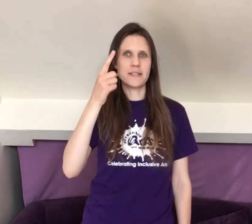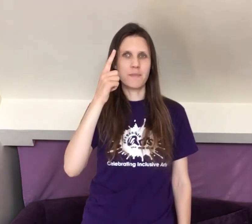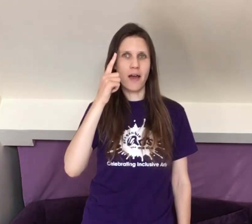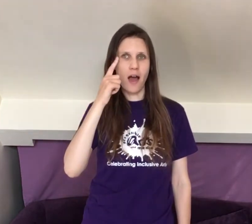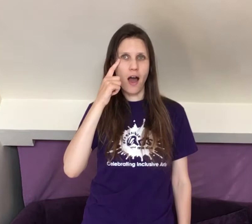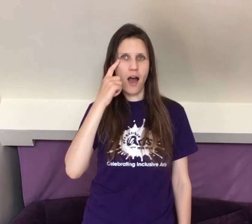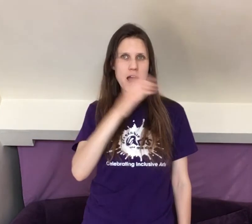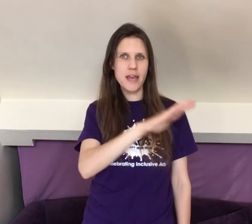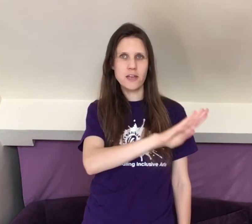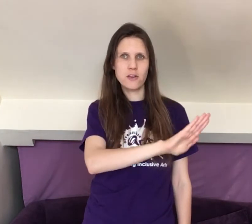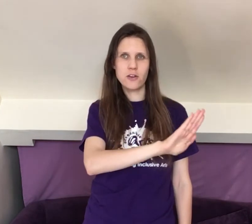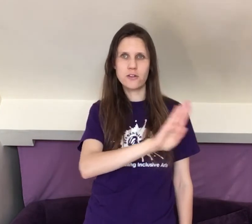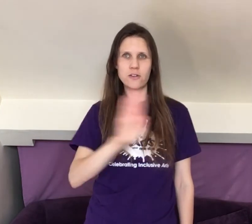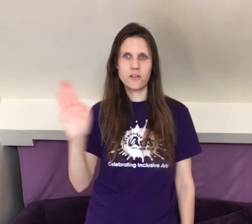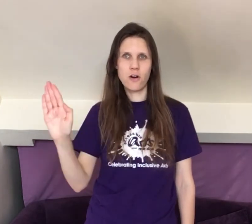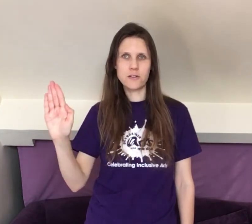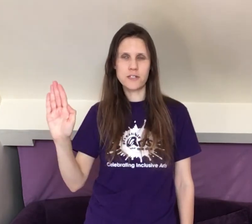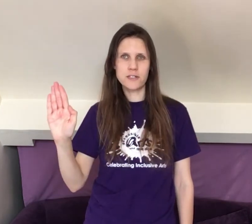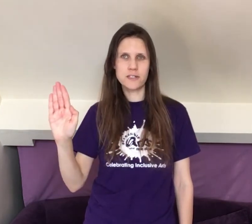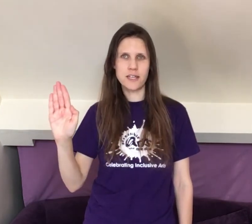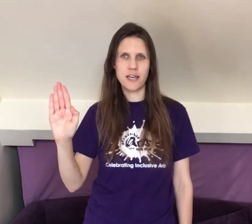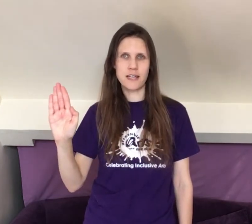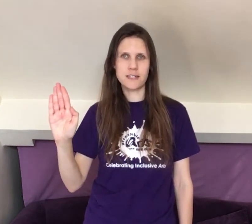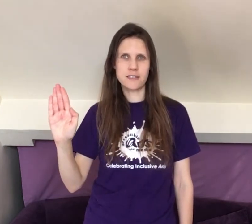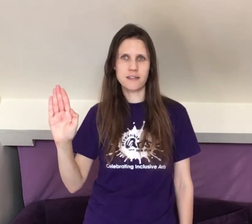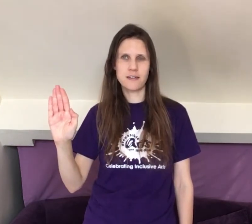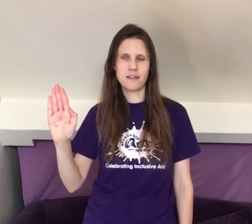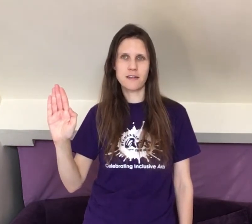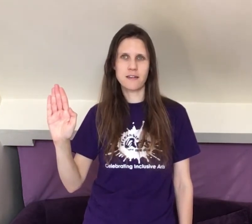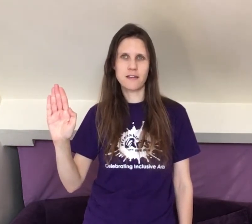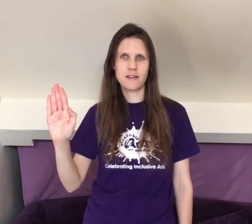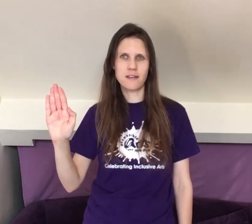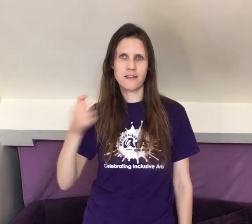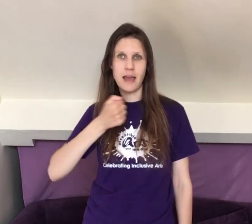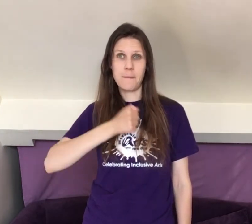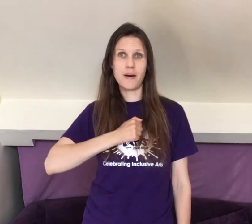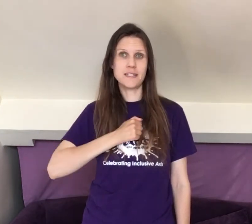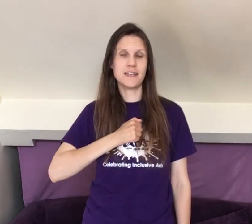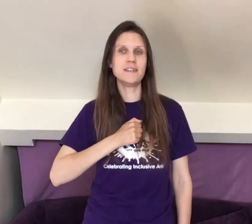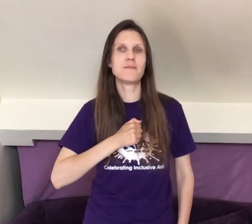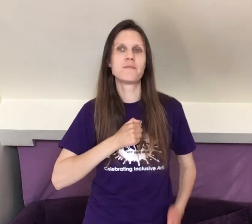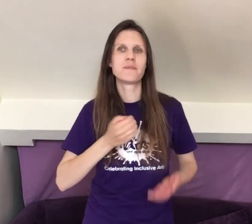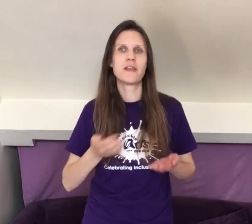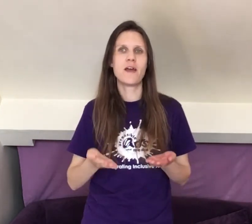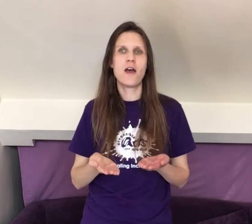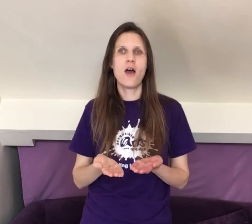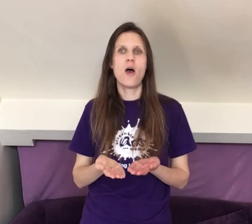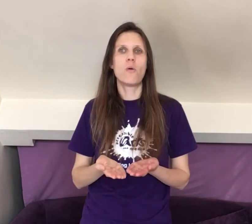But my eye could not see it. OK, my turn.